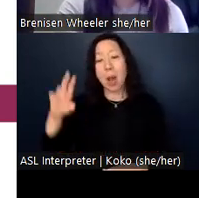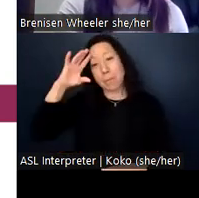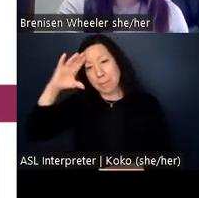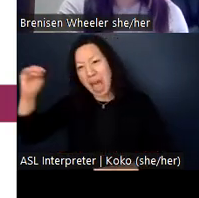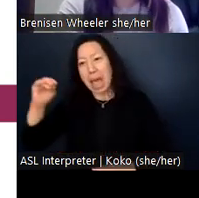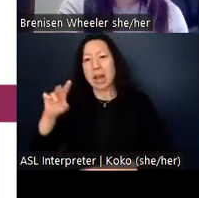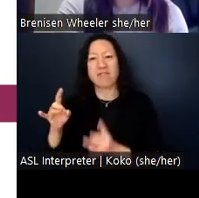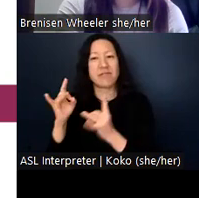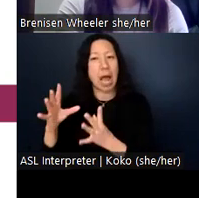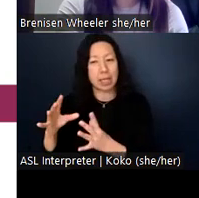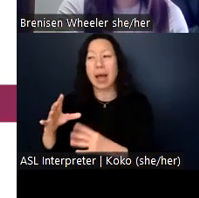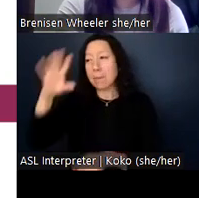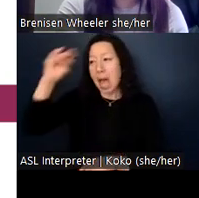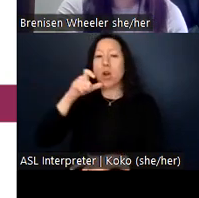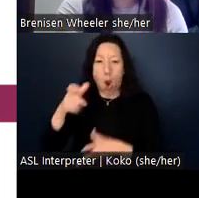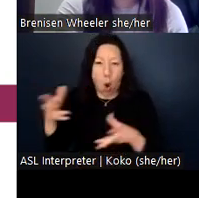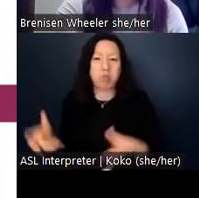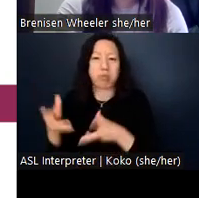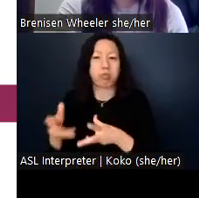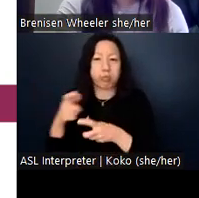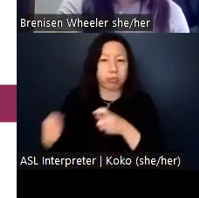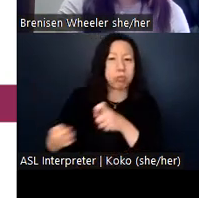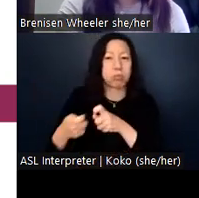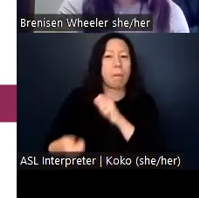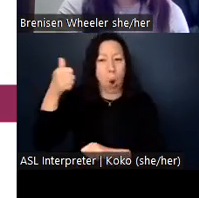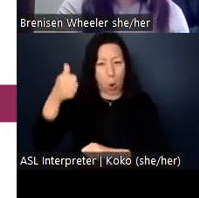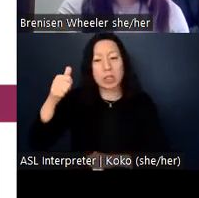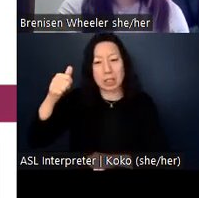12:59:42 world's violence. Whether that is domestic abuse or war, even those relatively